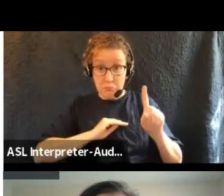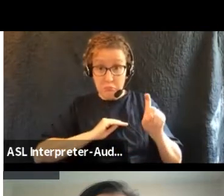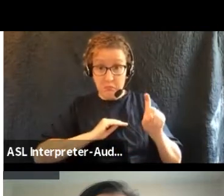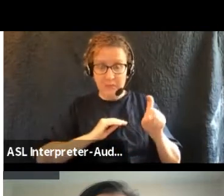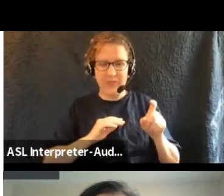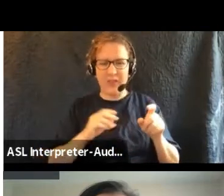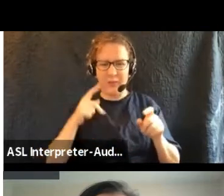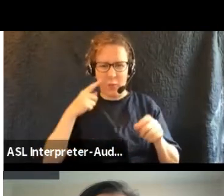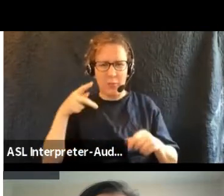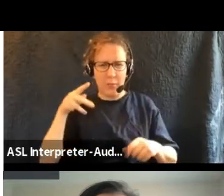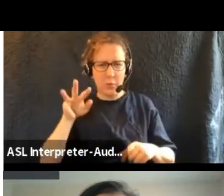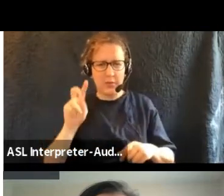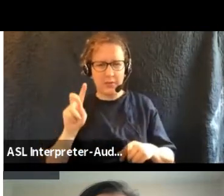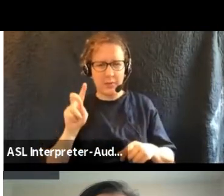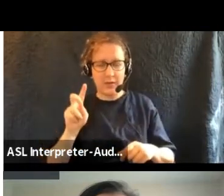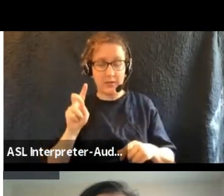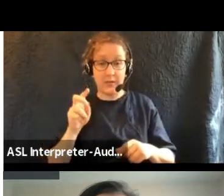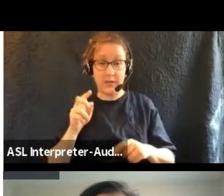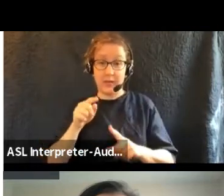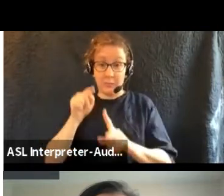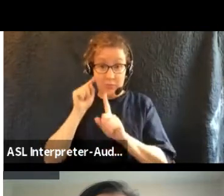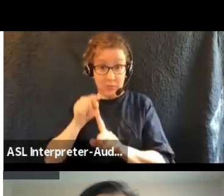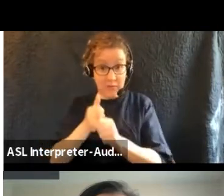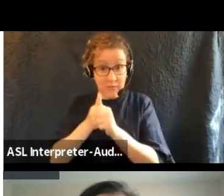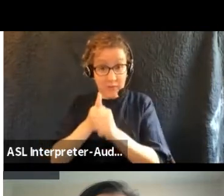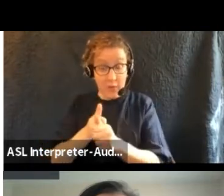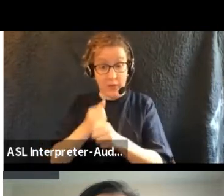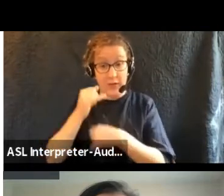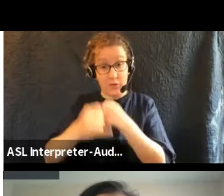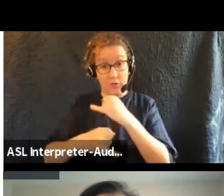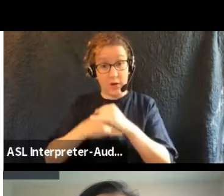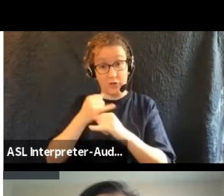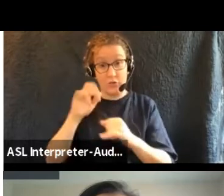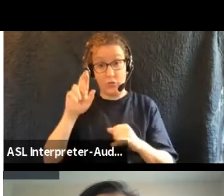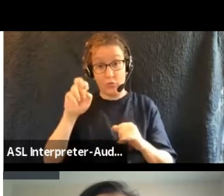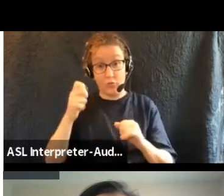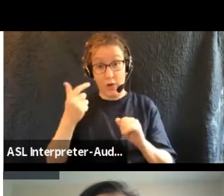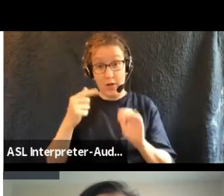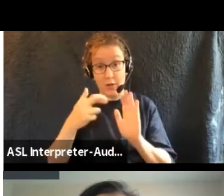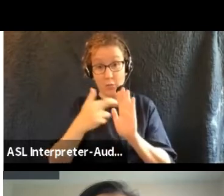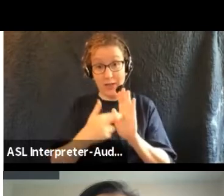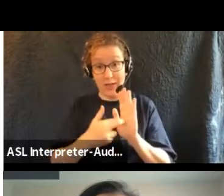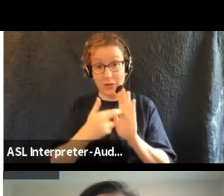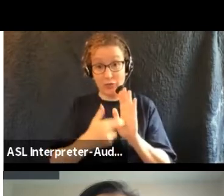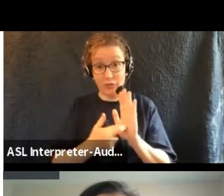specifically following international regulations for Web Content Accessibility Guidelines, or WCAG.